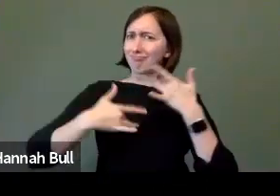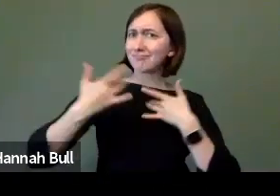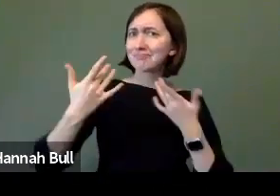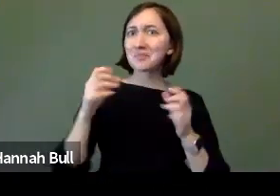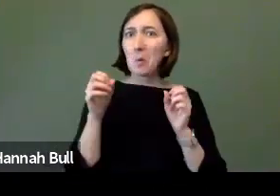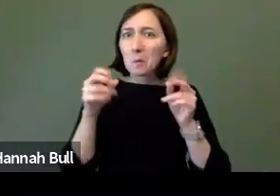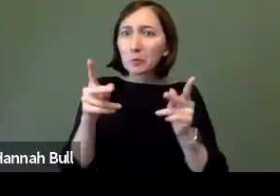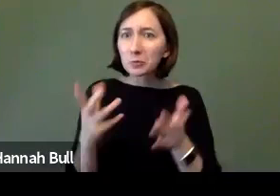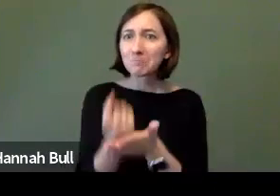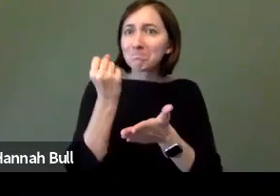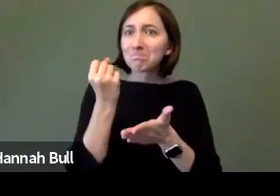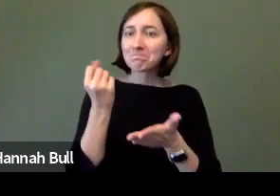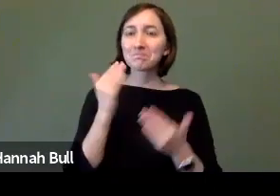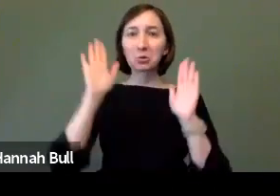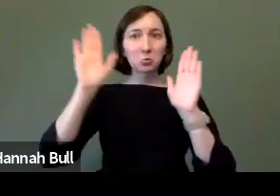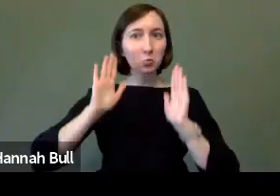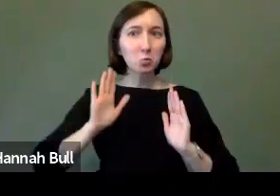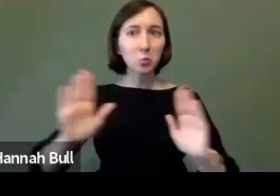to have great collaborations here in Georgia.